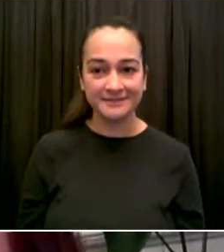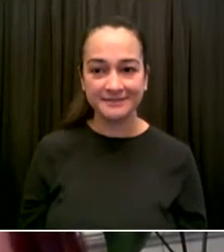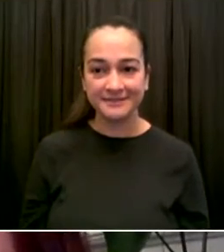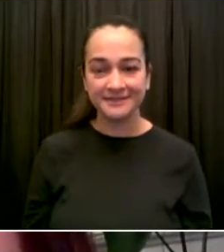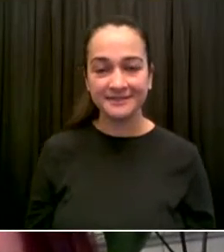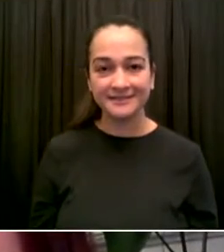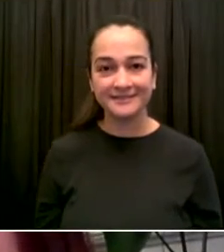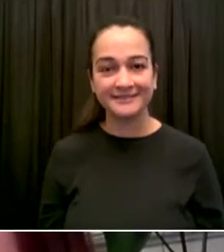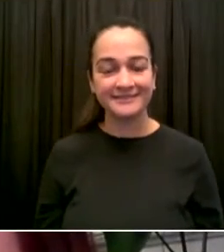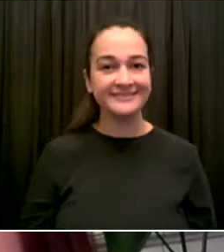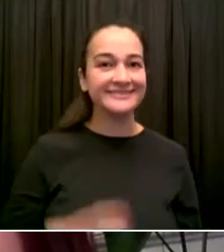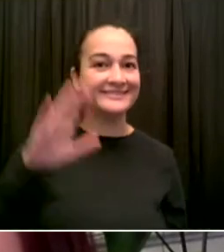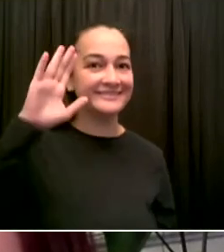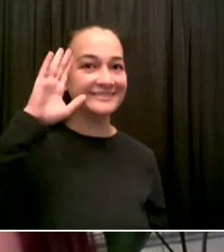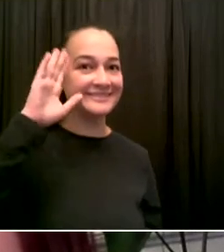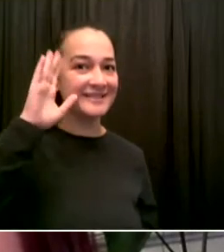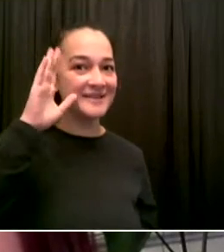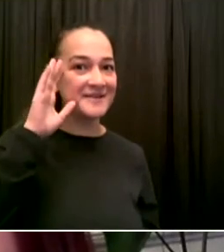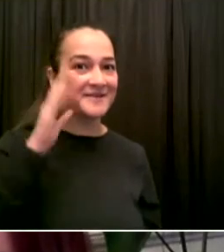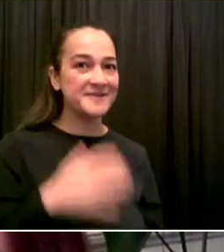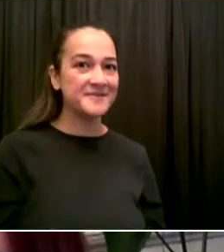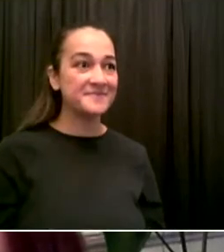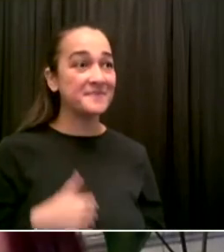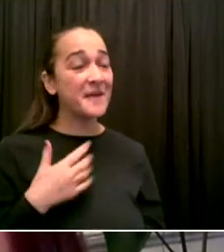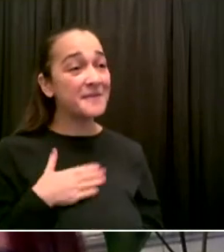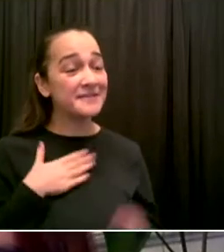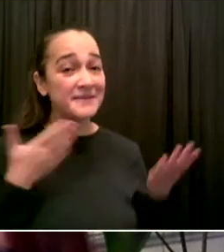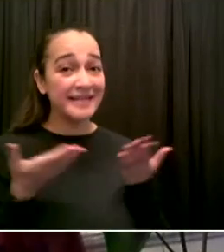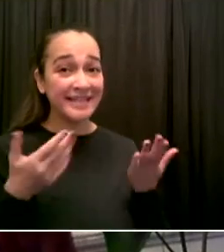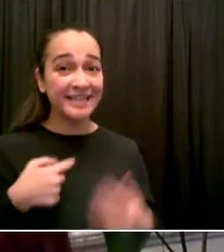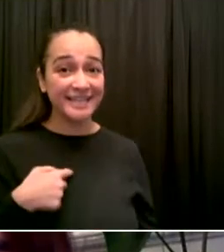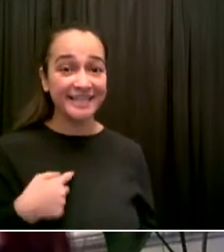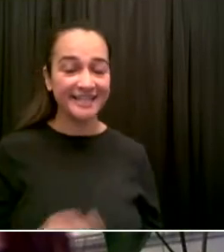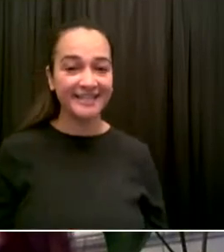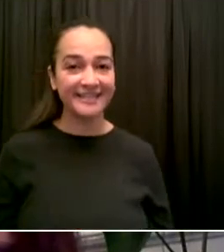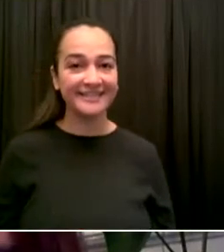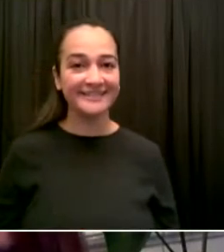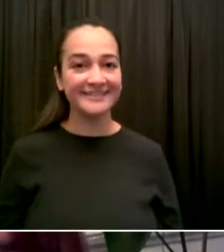HOW ARE YOU DOING?